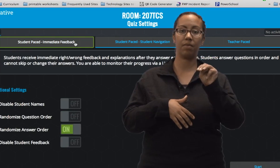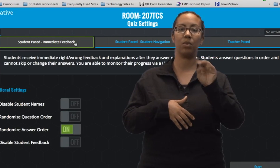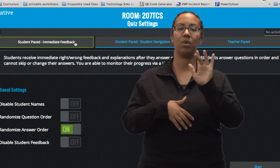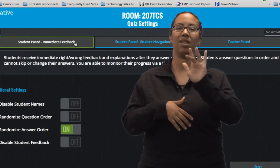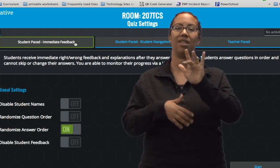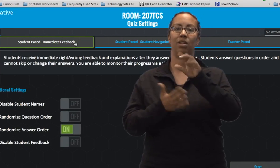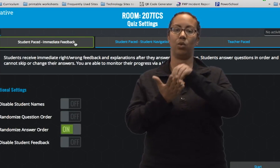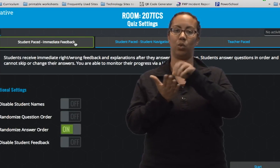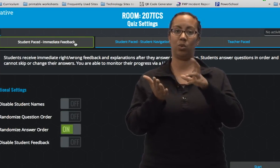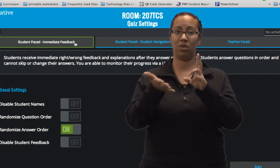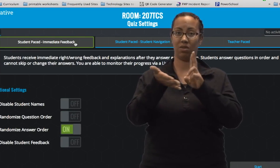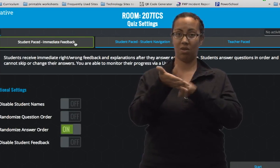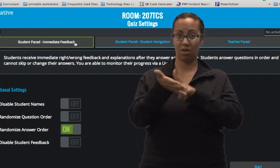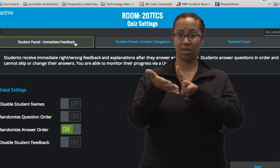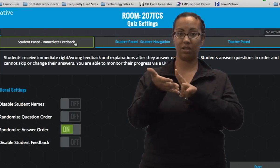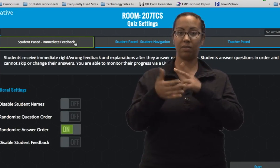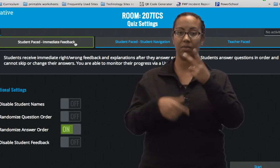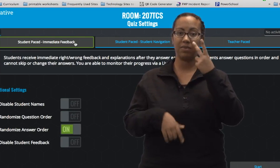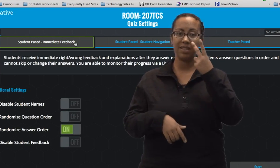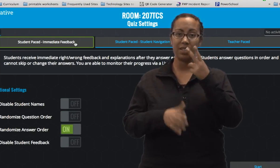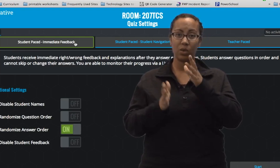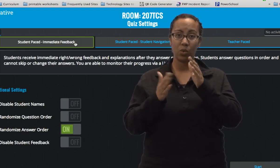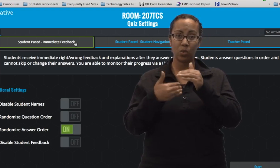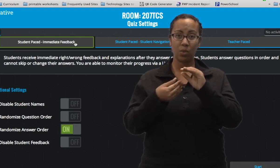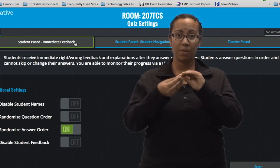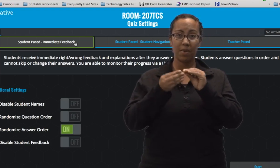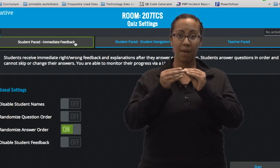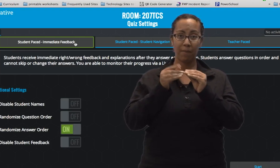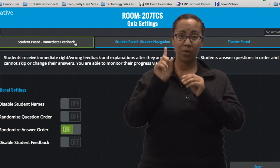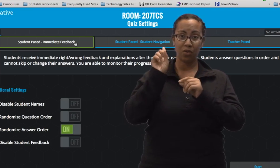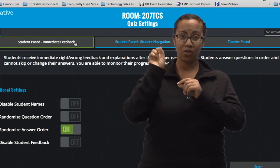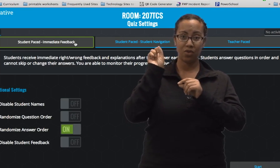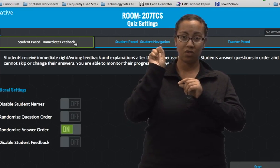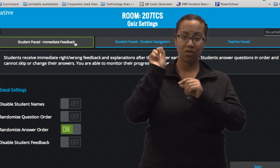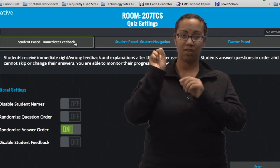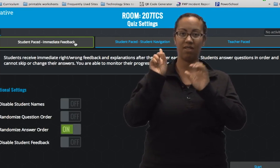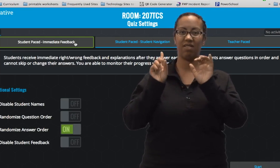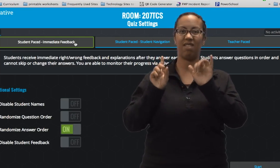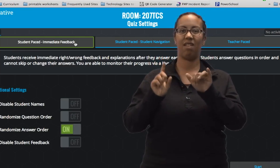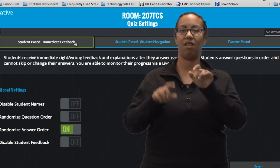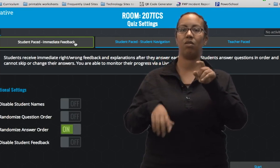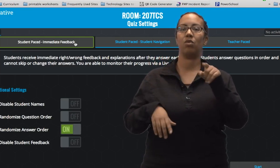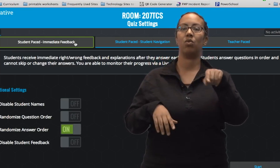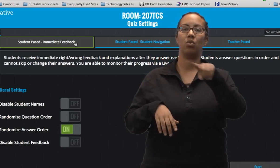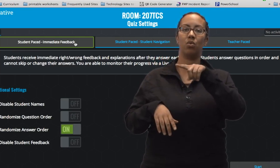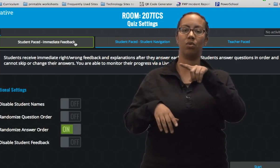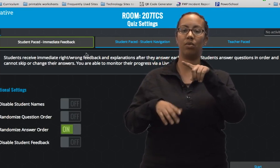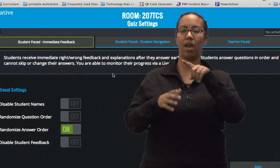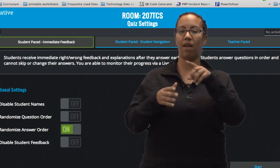You click on student log in, and do you see the room number up at the top at the screen?